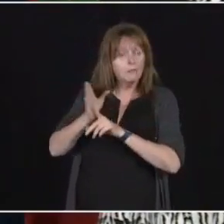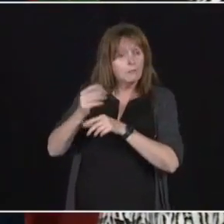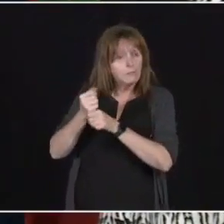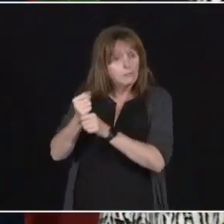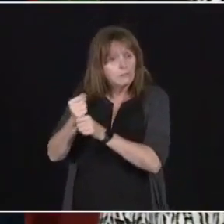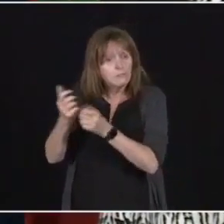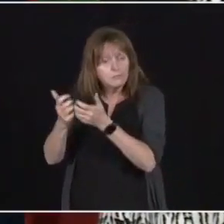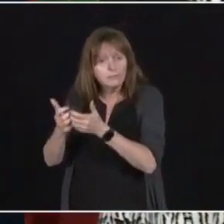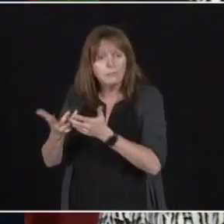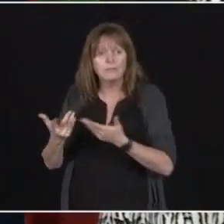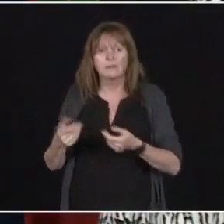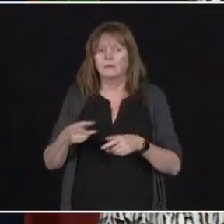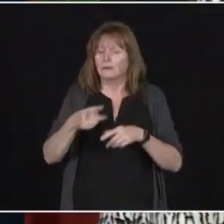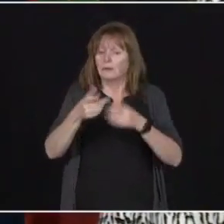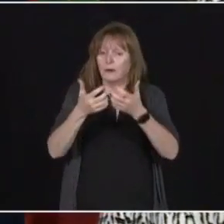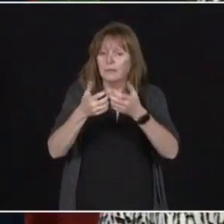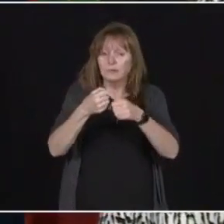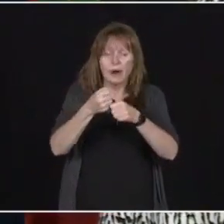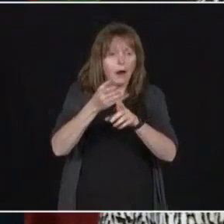manufacturing might, that has opened up.